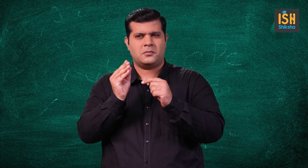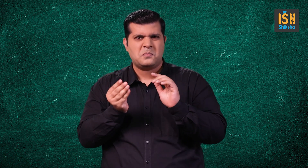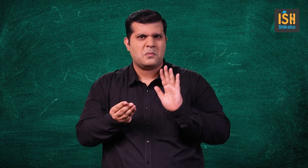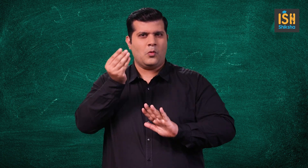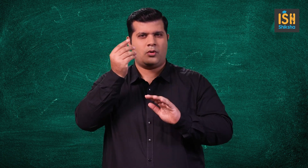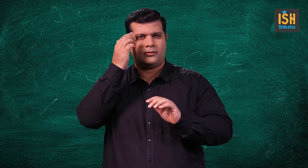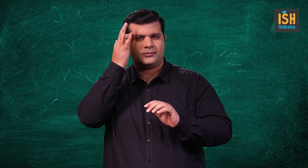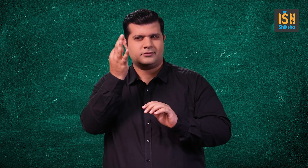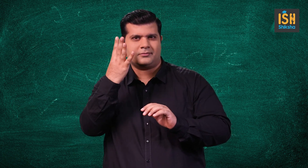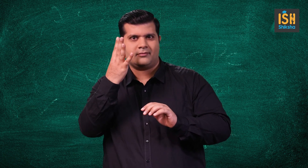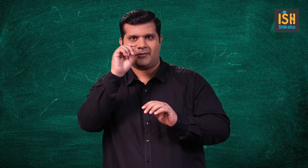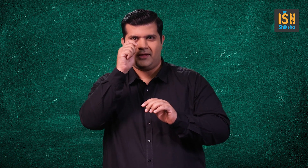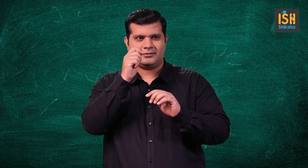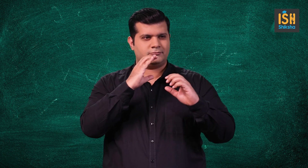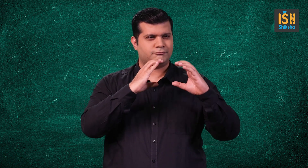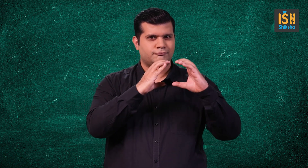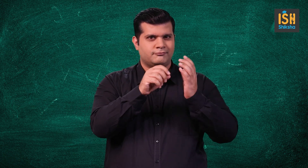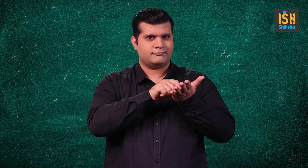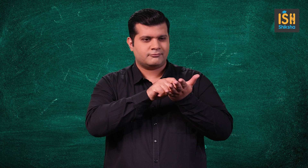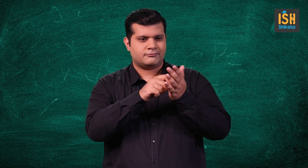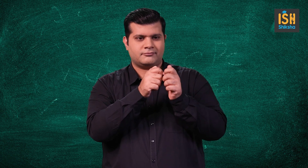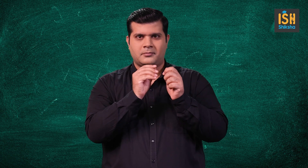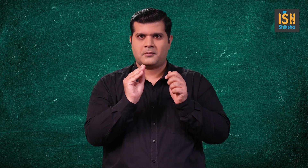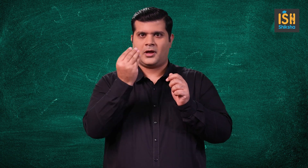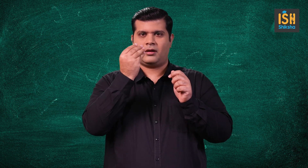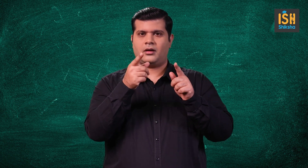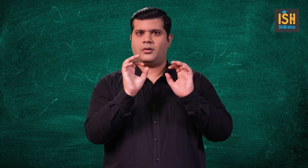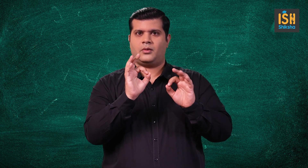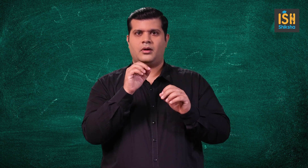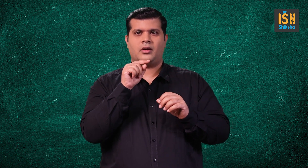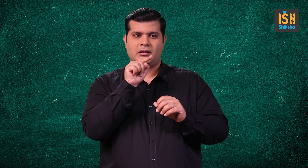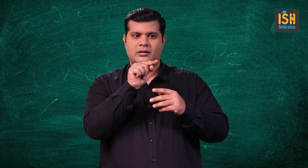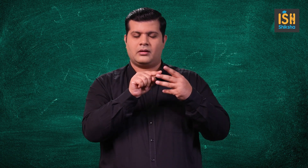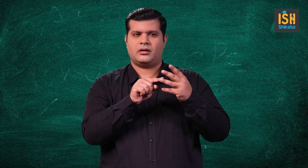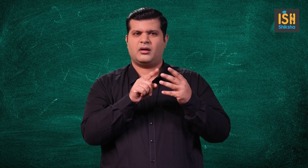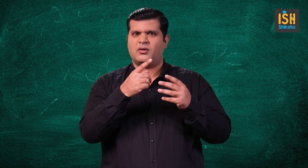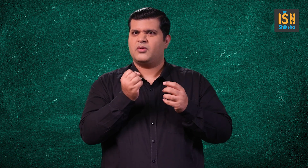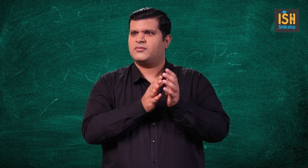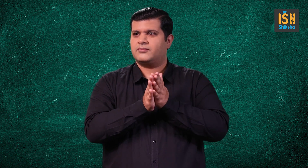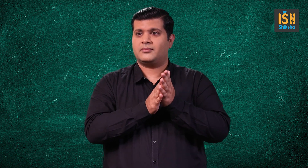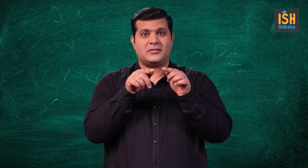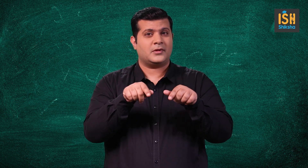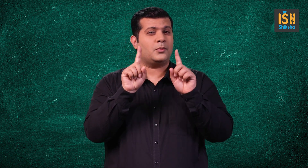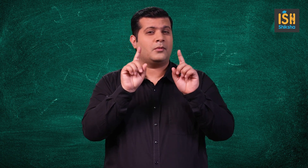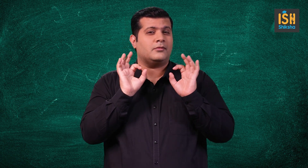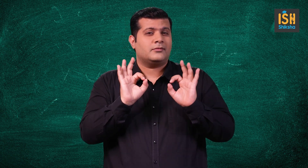the revised ones communicated the message more effectively. To learn such smart and easy English,